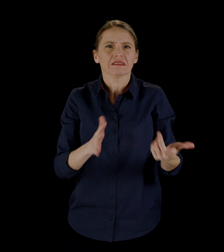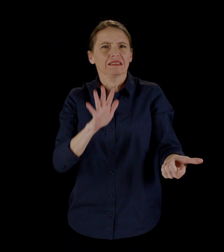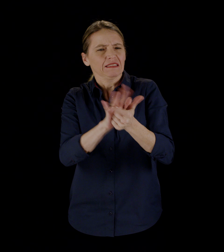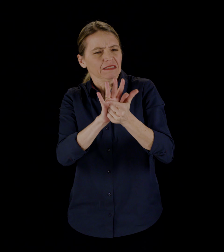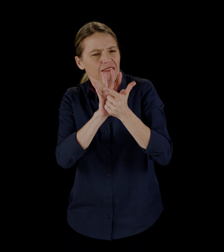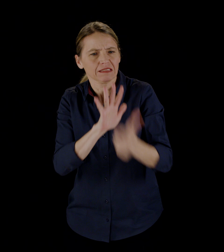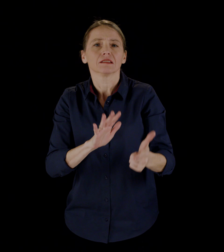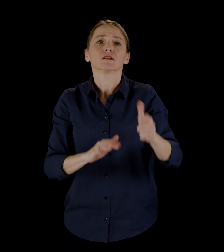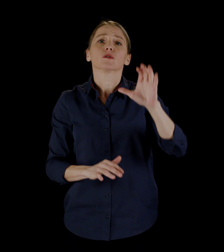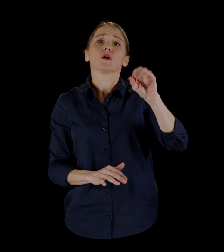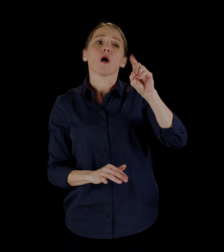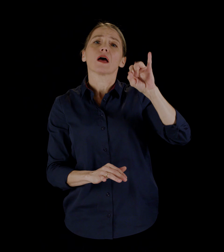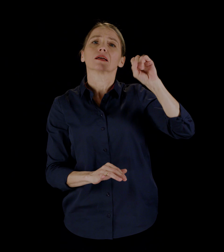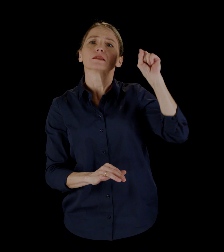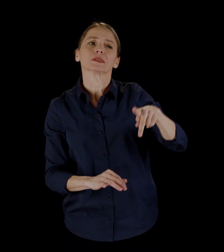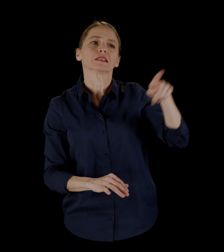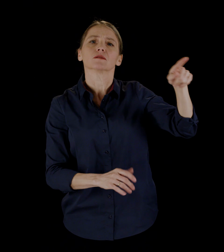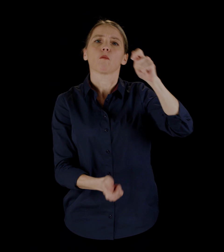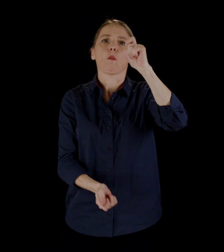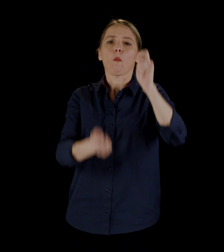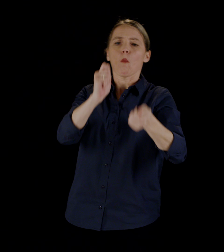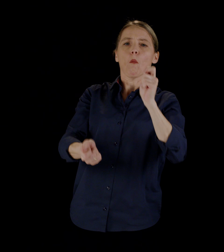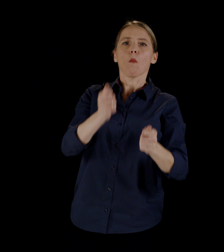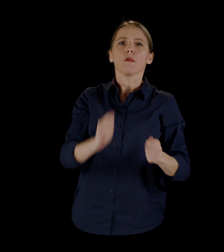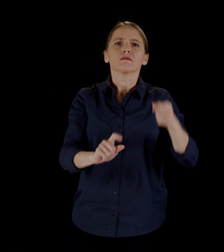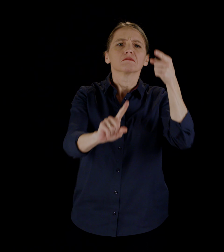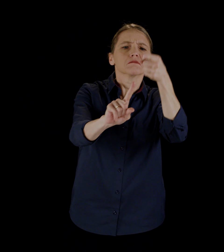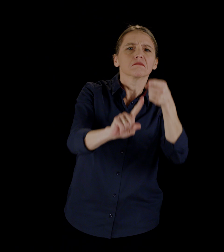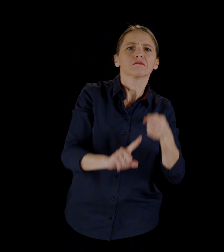or condition, the customer may refuse the change.